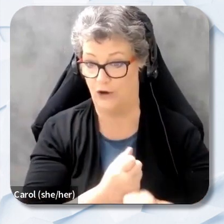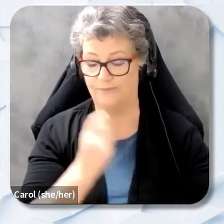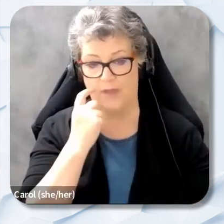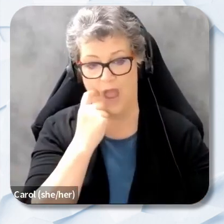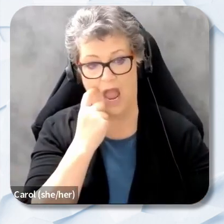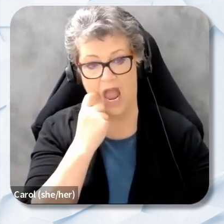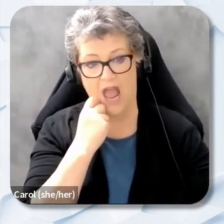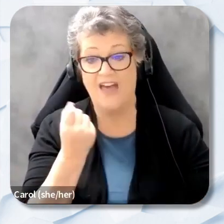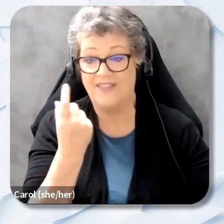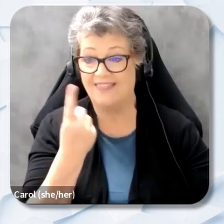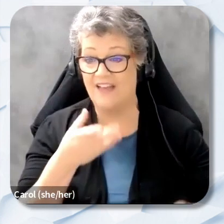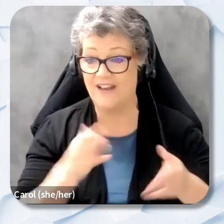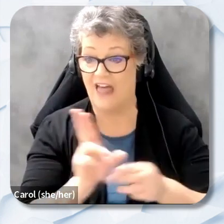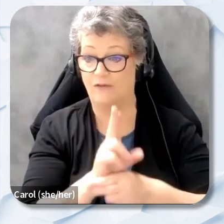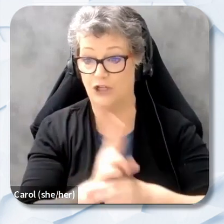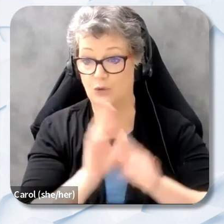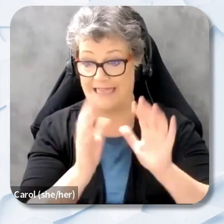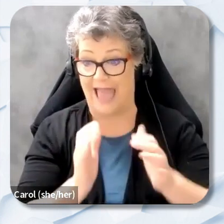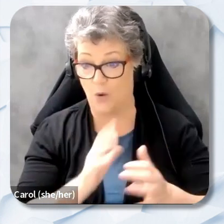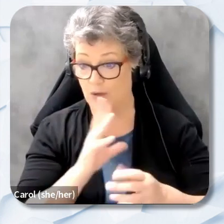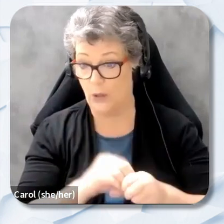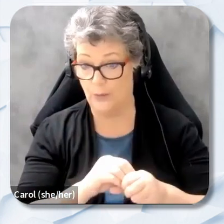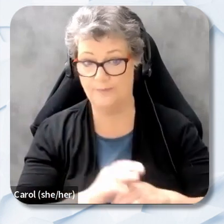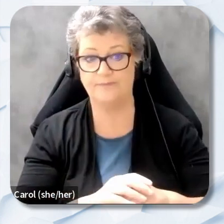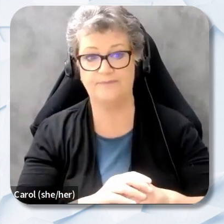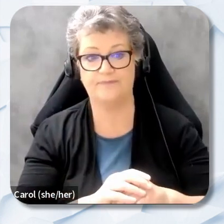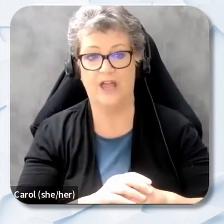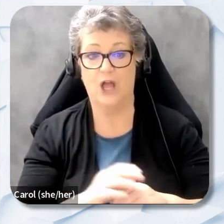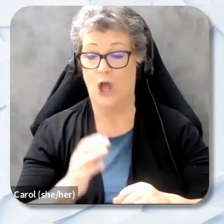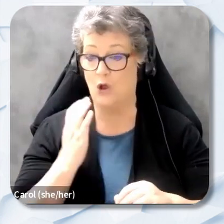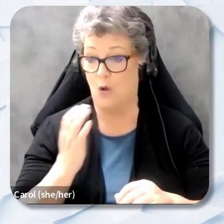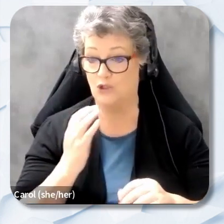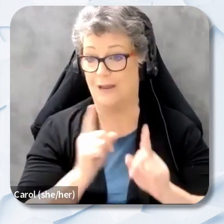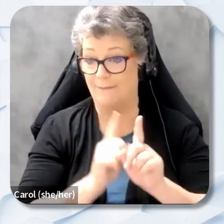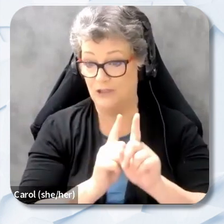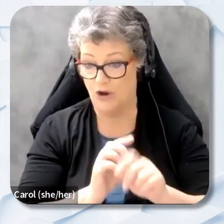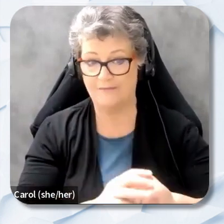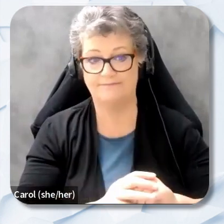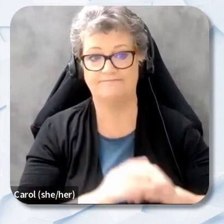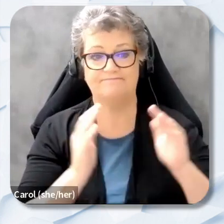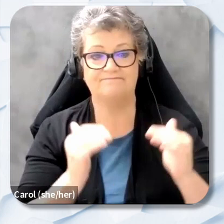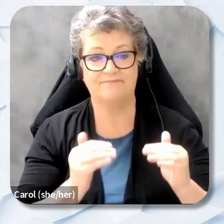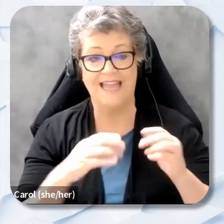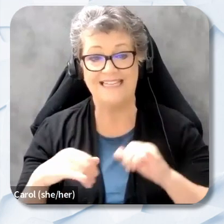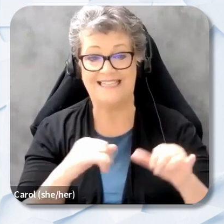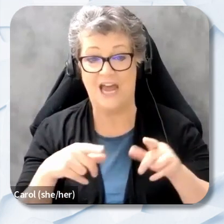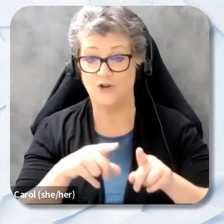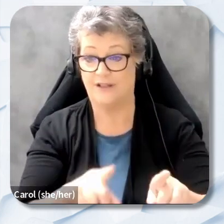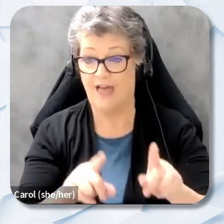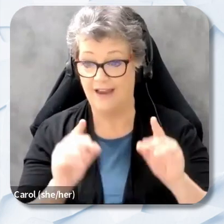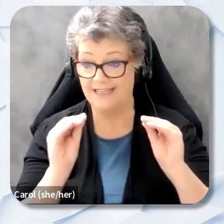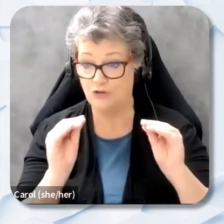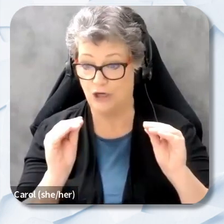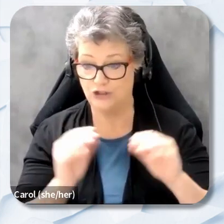The 11 allowable use categories include coaching and Mentoring standards, aligned Instruction,